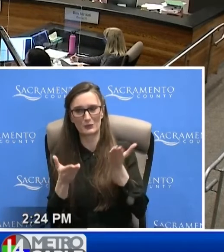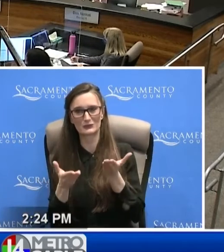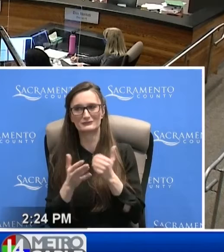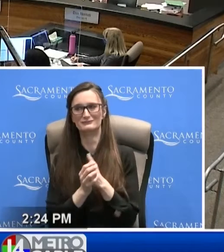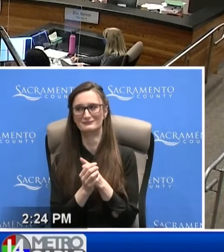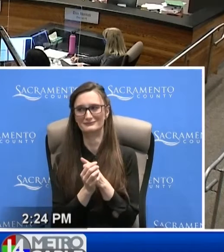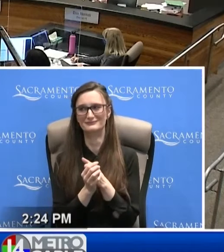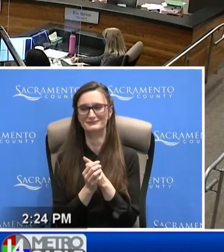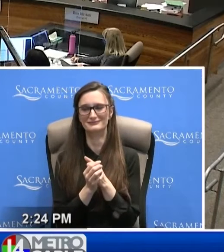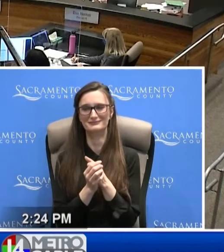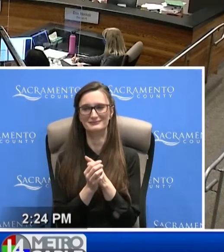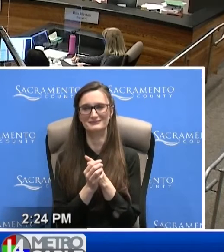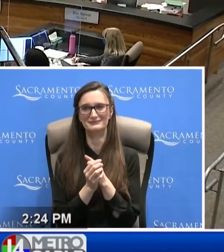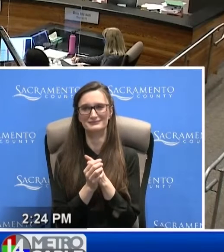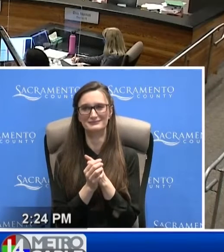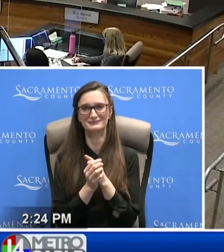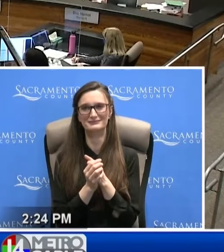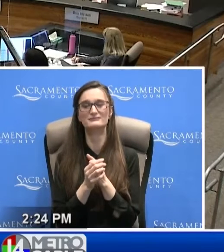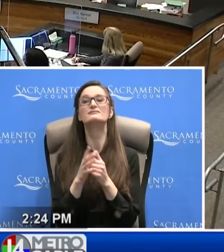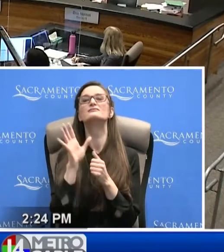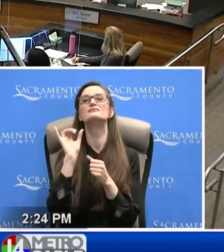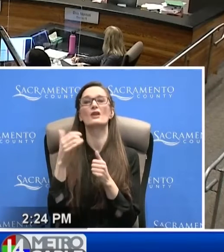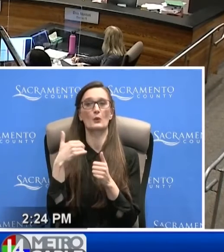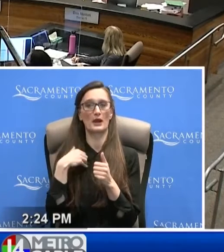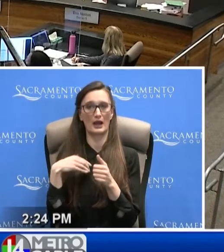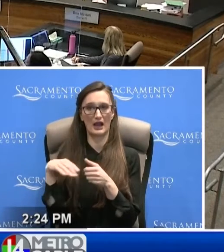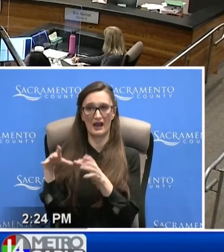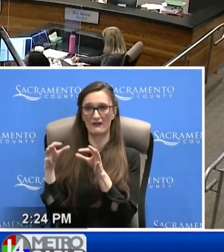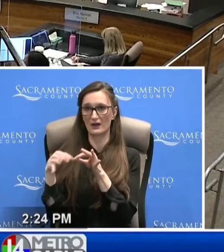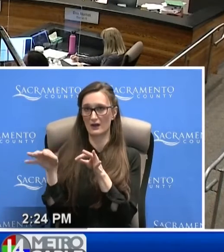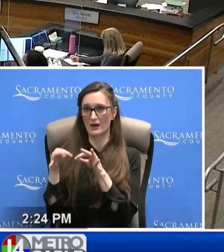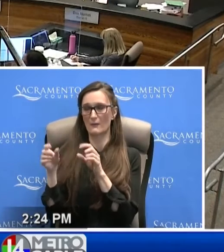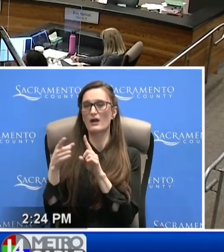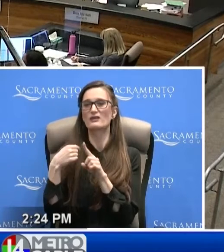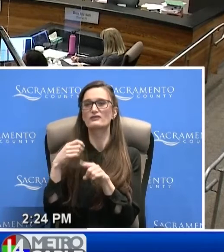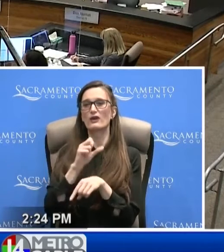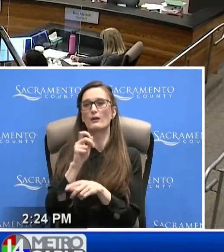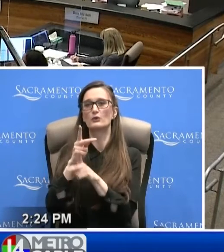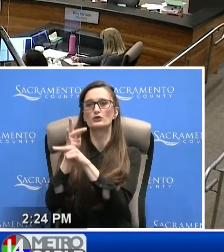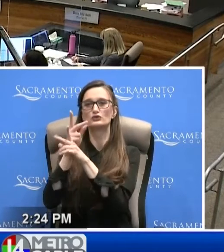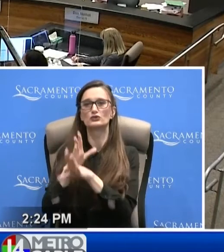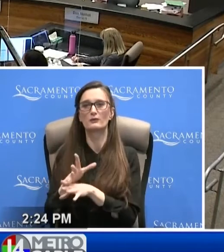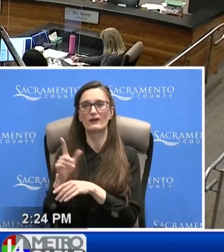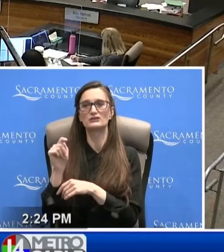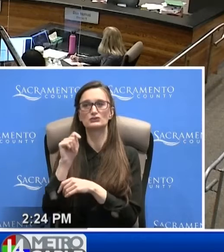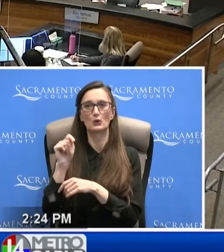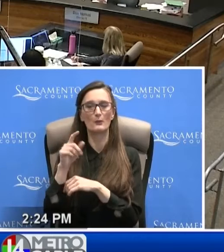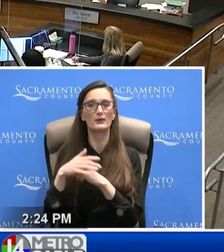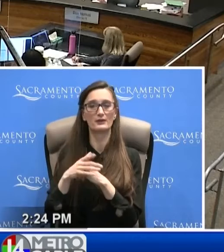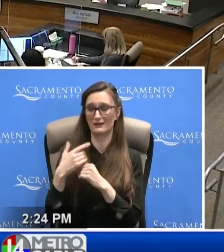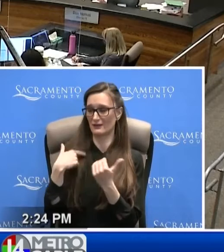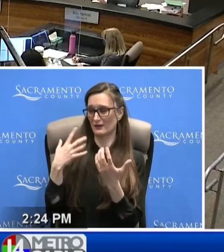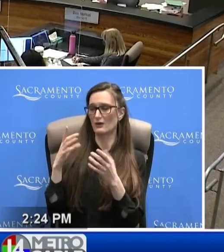Oh, and we have some comments from supervisor who told Just Speak to the motion, tend to support the motion and certainly